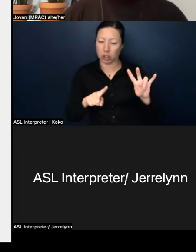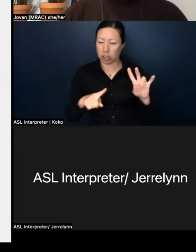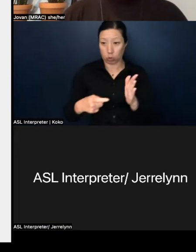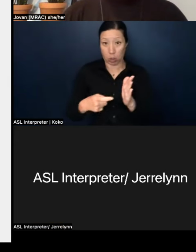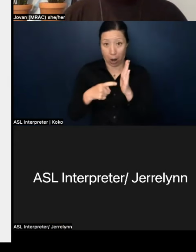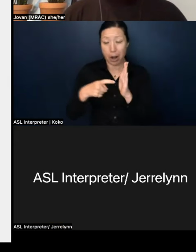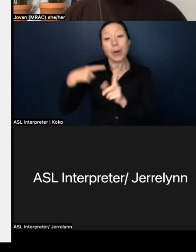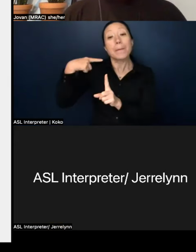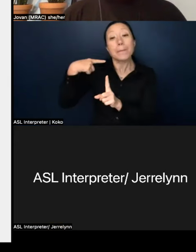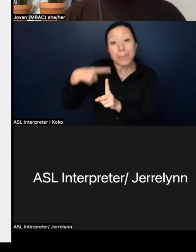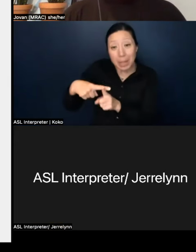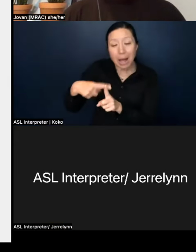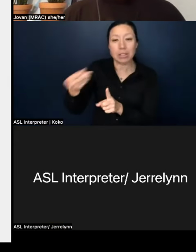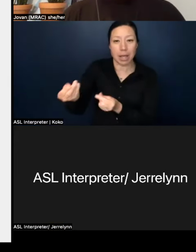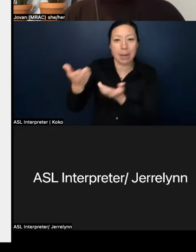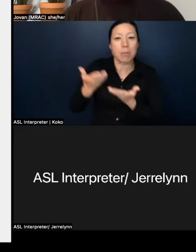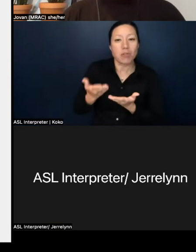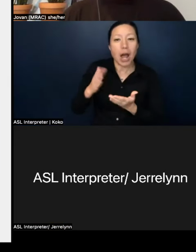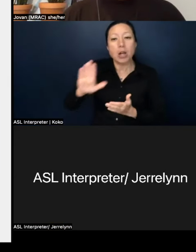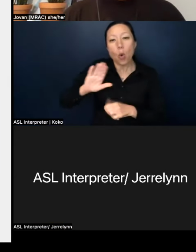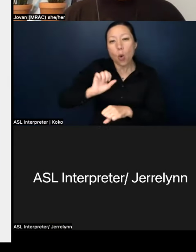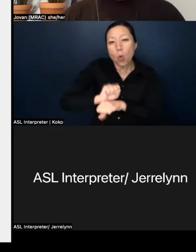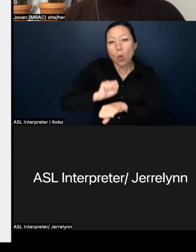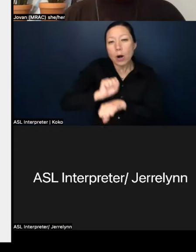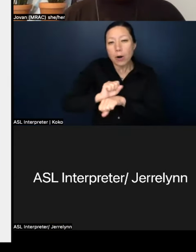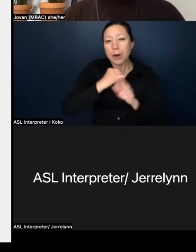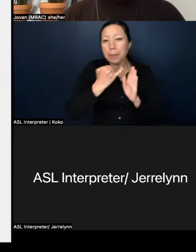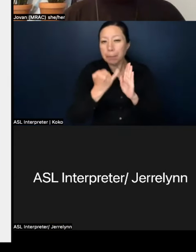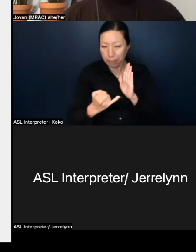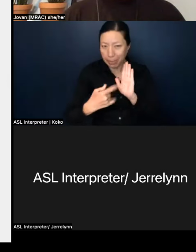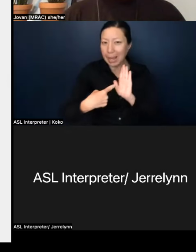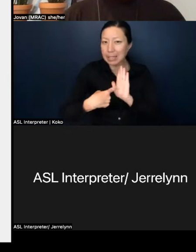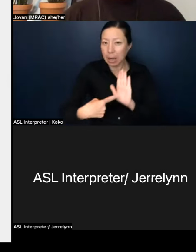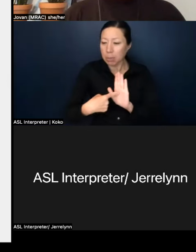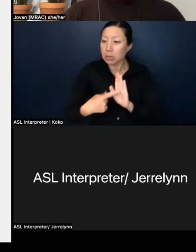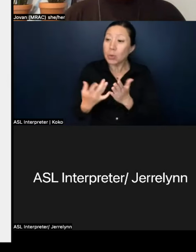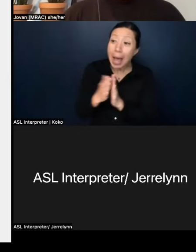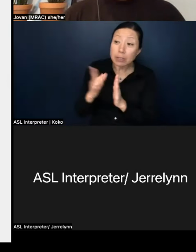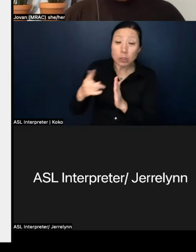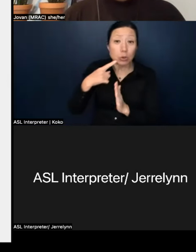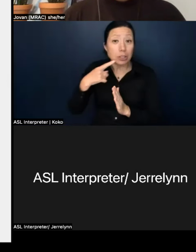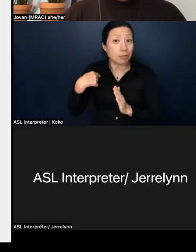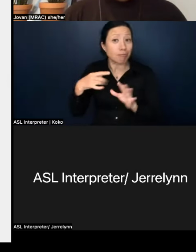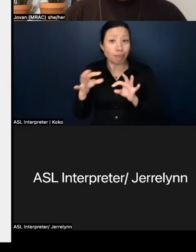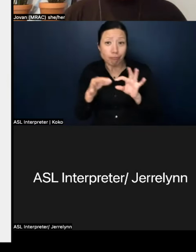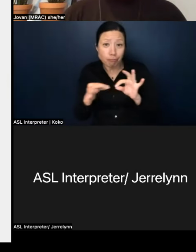So we want you to tell us about your artwork and creative process in a short letter.